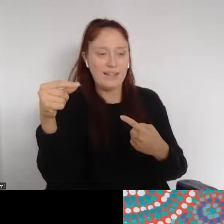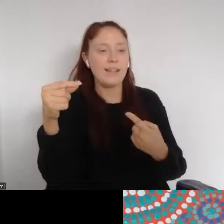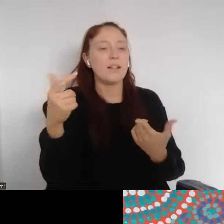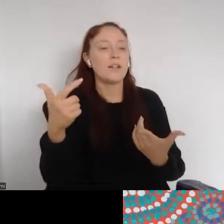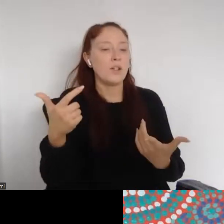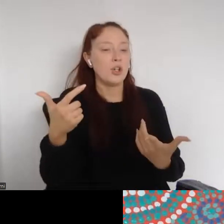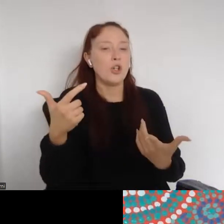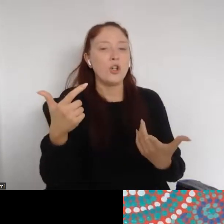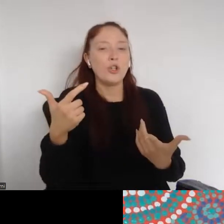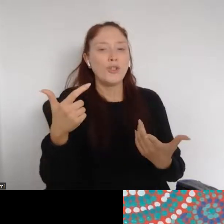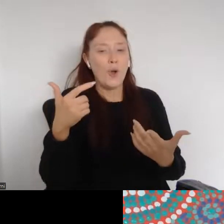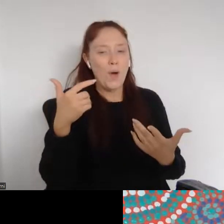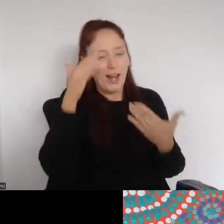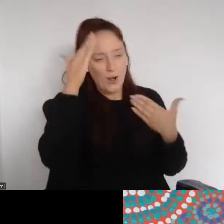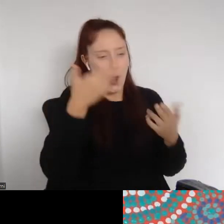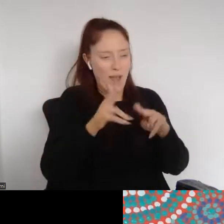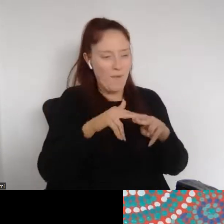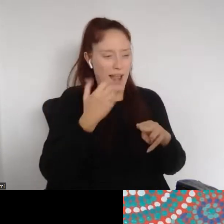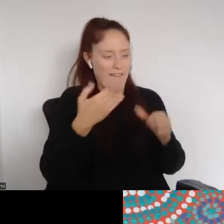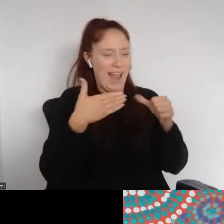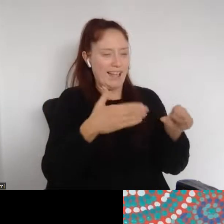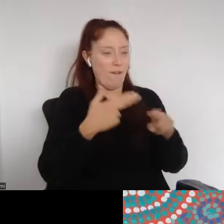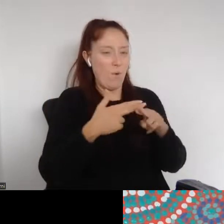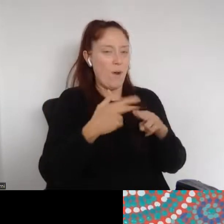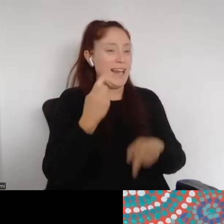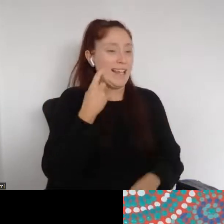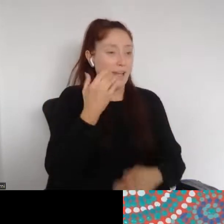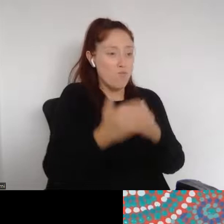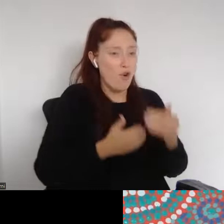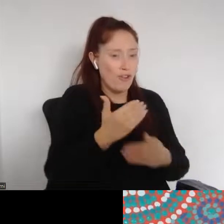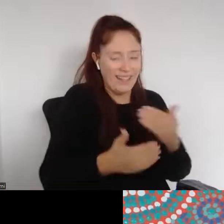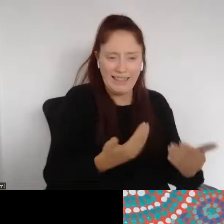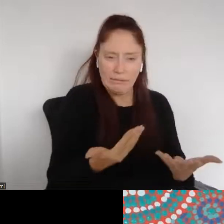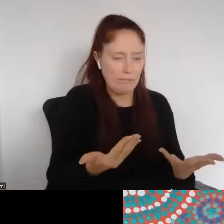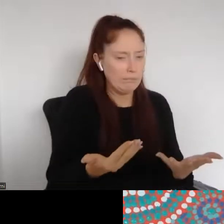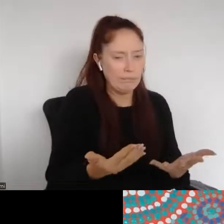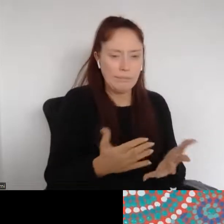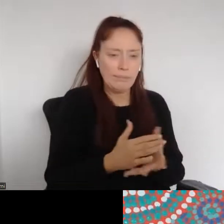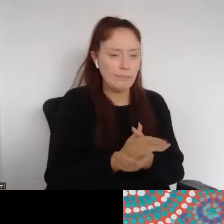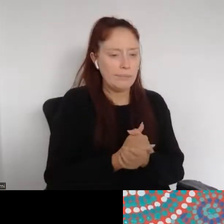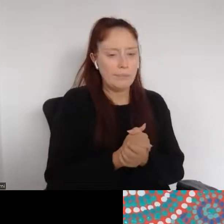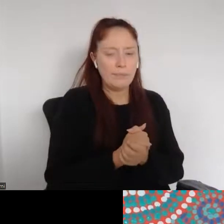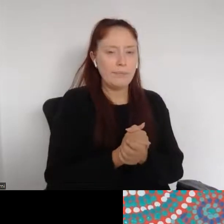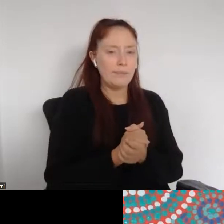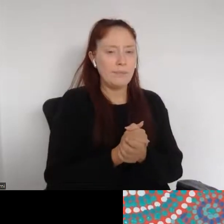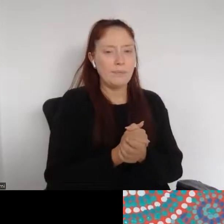processes easier because it is a very restrictive option for our clients and adults engaged in the